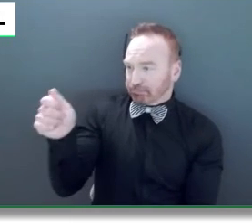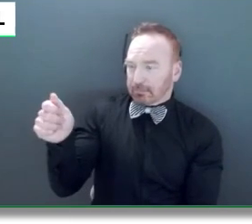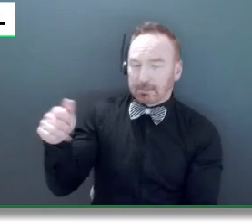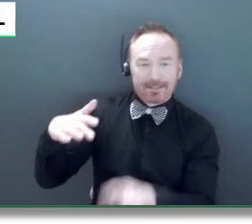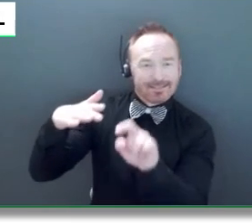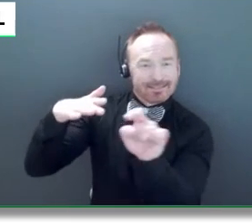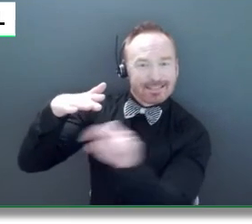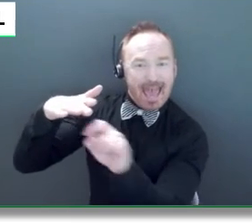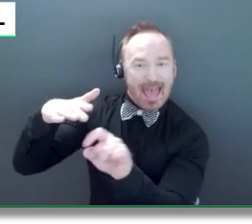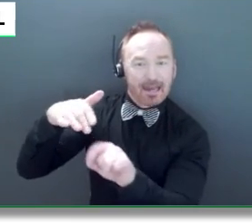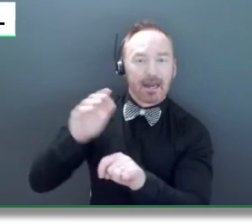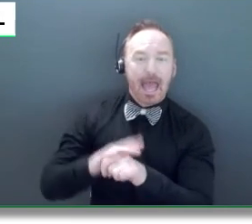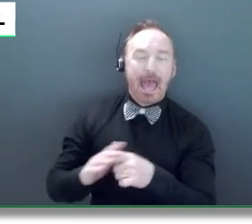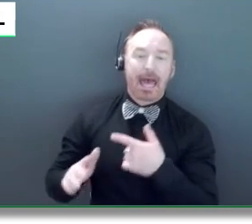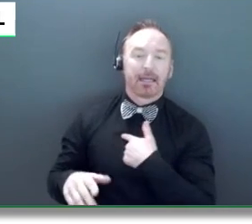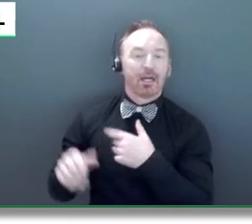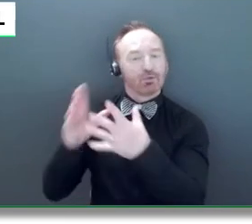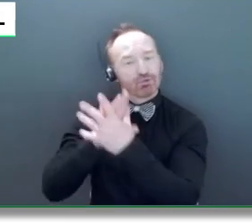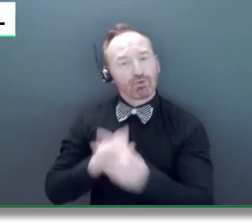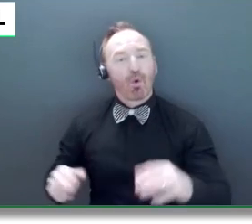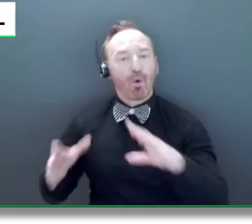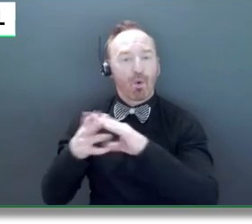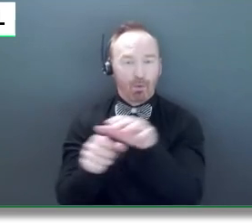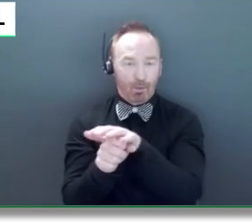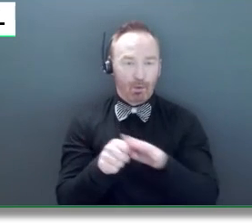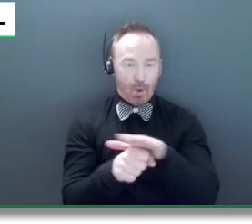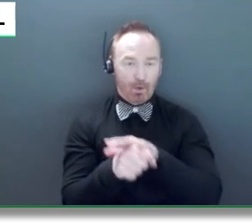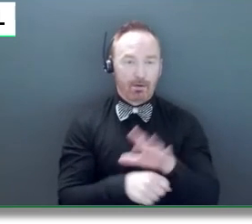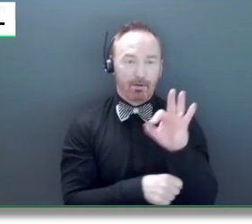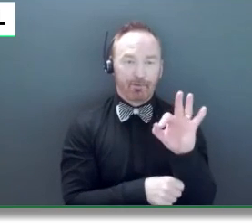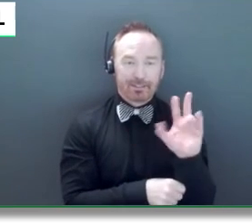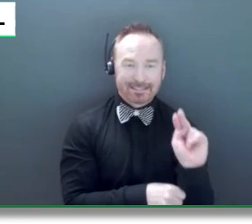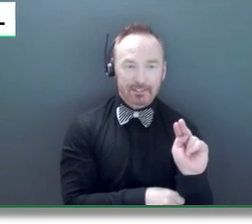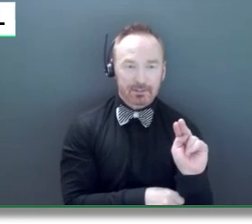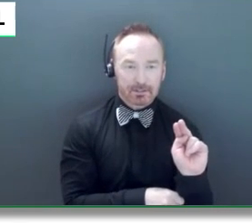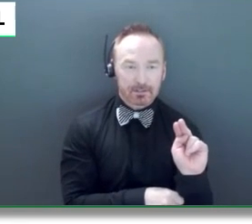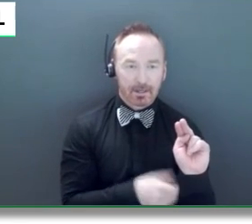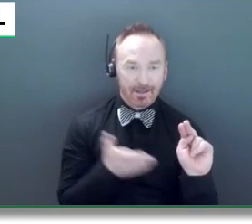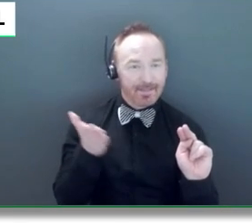it also made me think about ways that you could create integration in parks